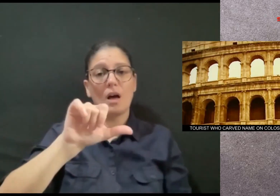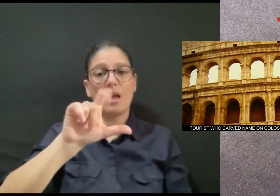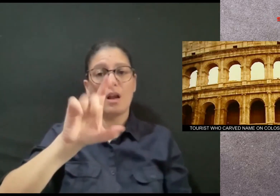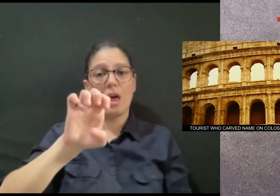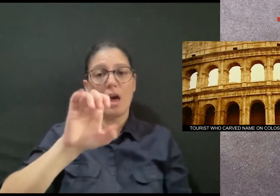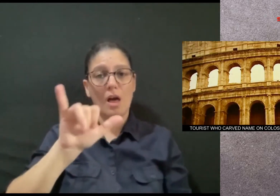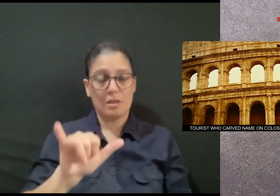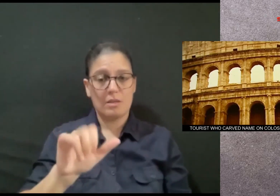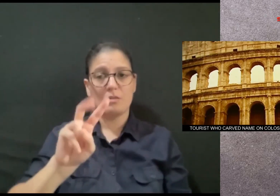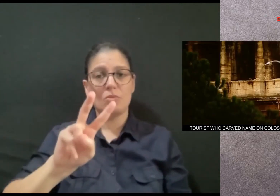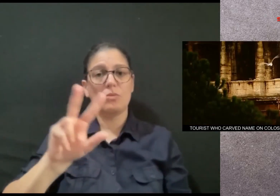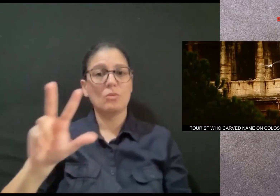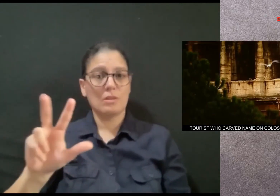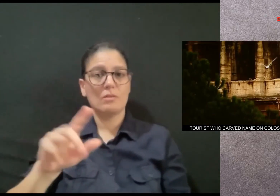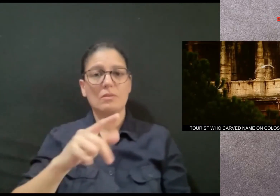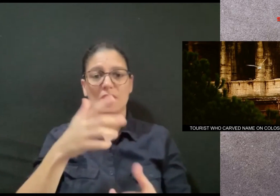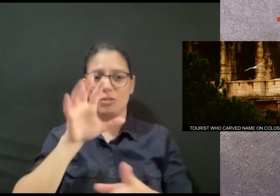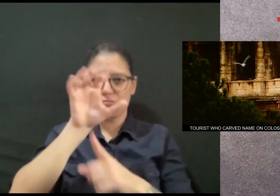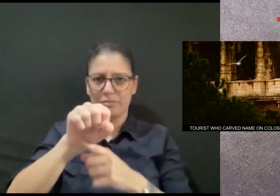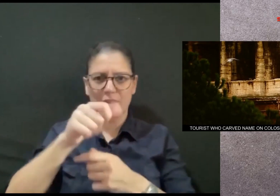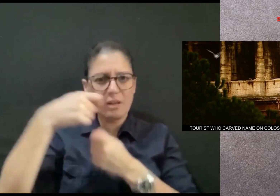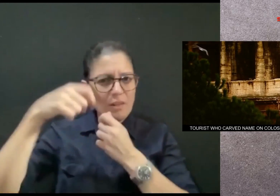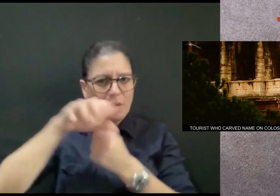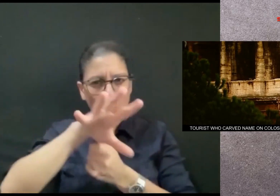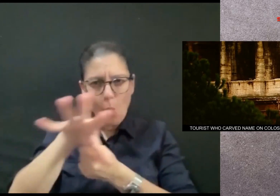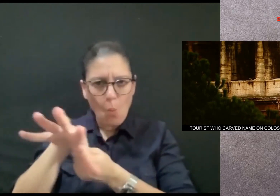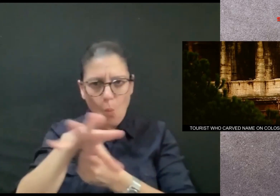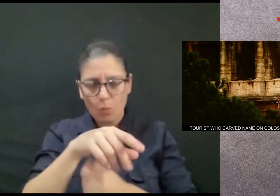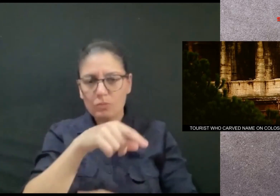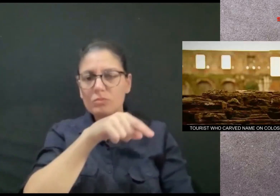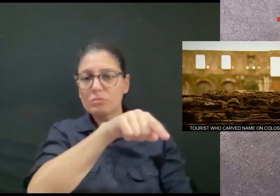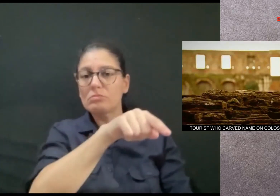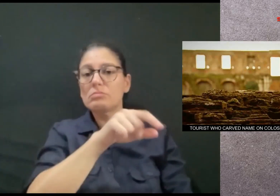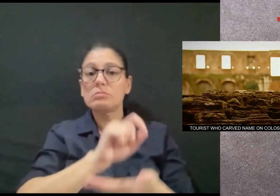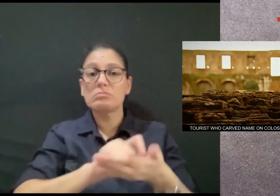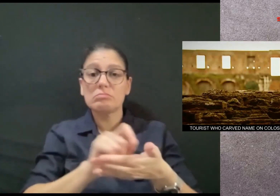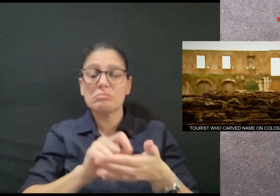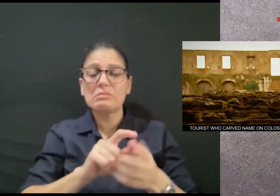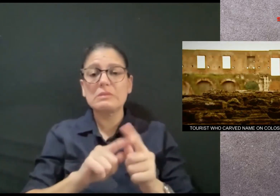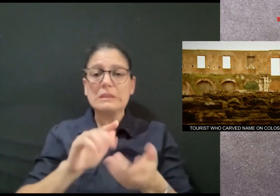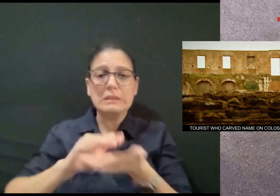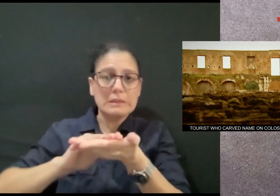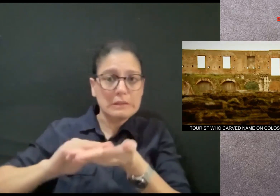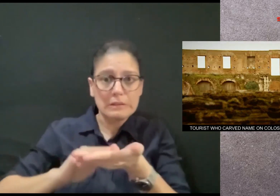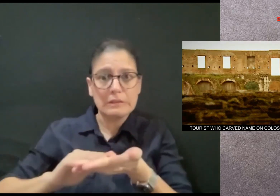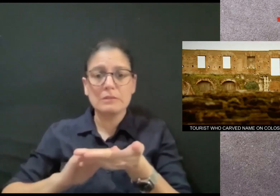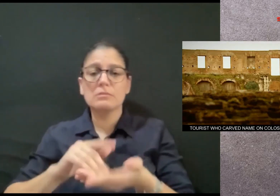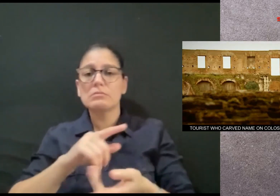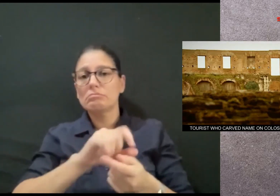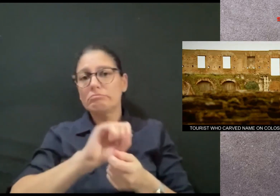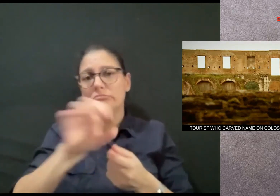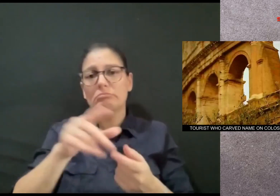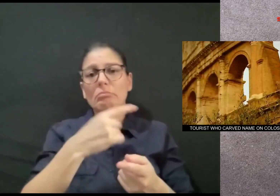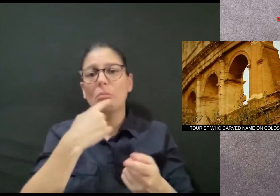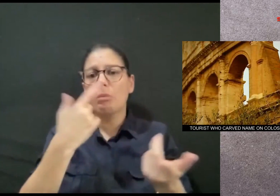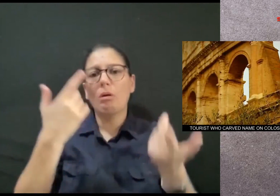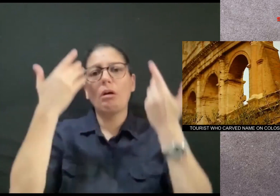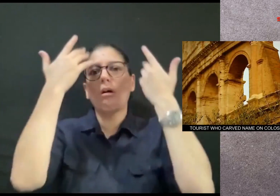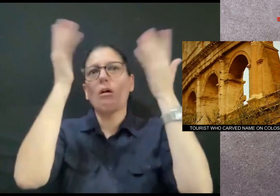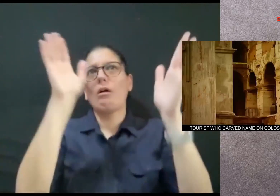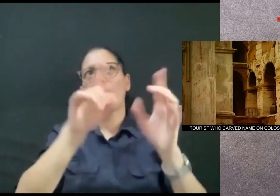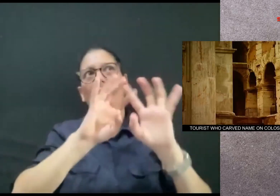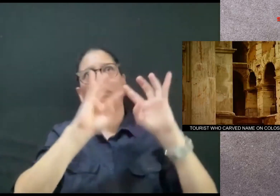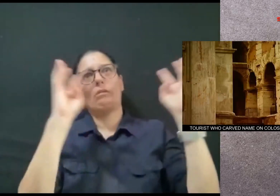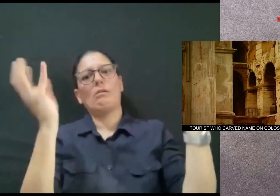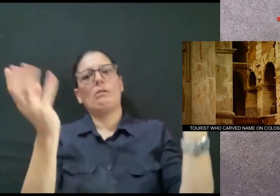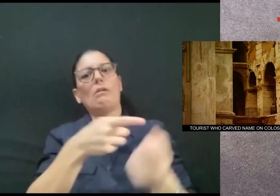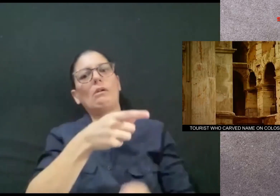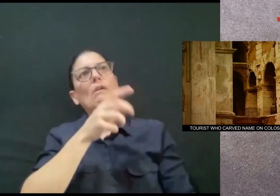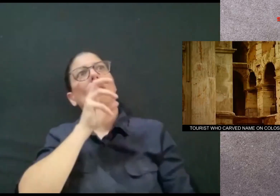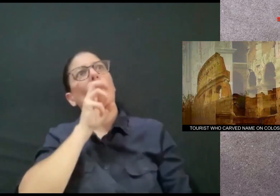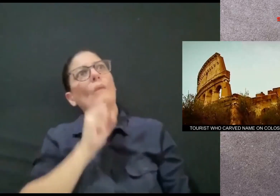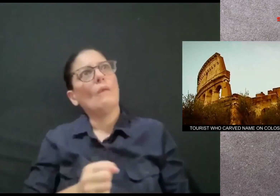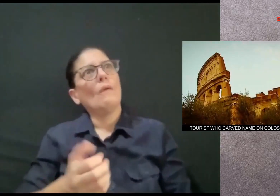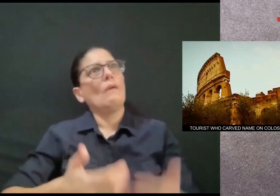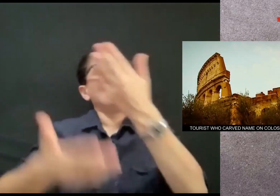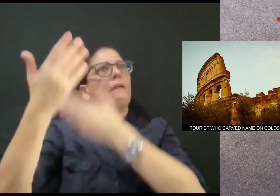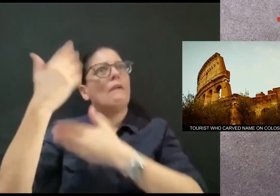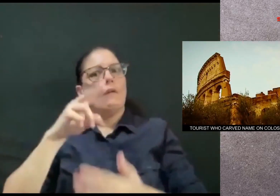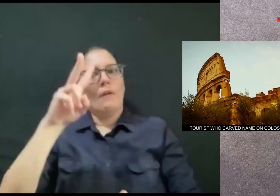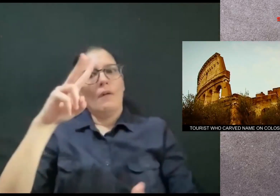Ivan+Haley 23 and was caught on video in the apology letter Dimitrov claims not to know